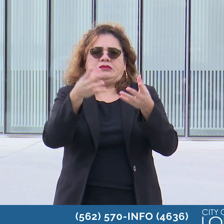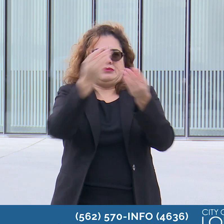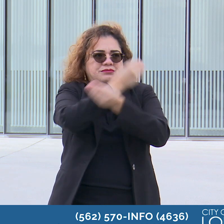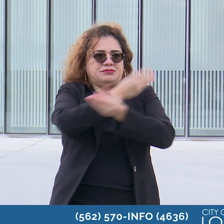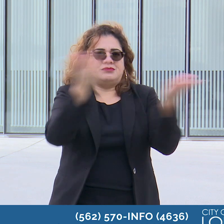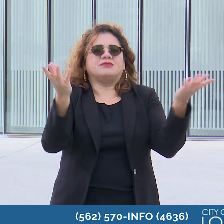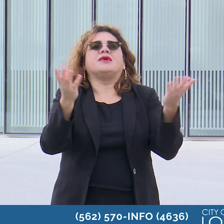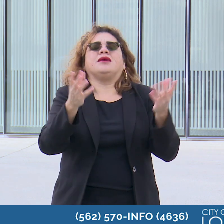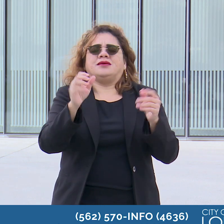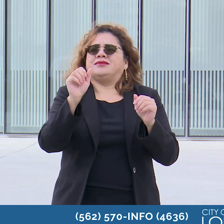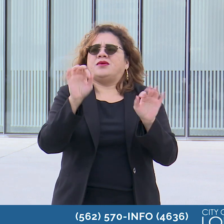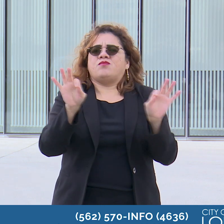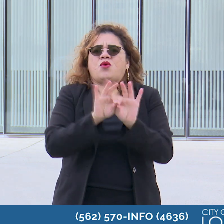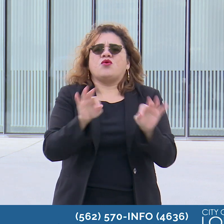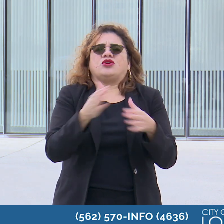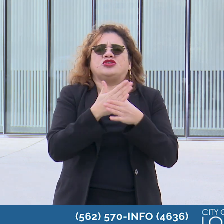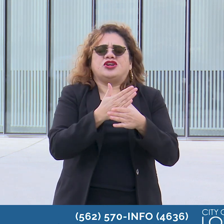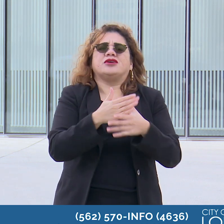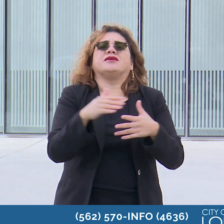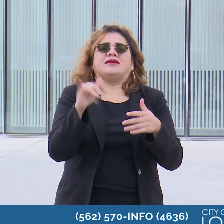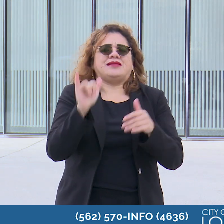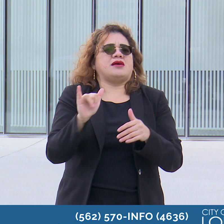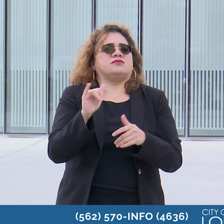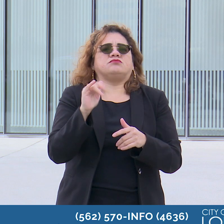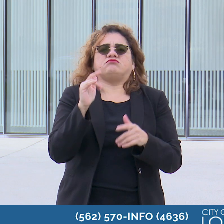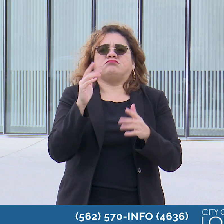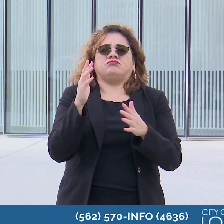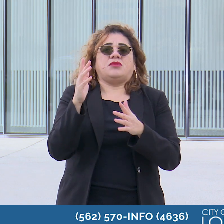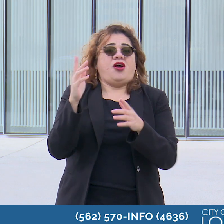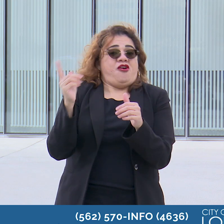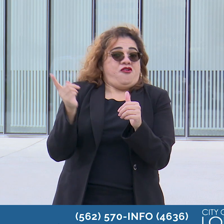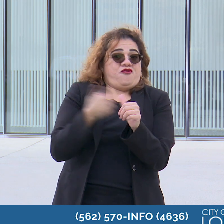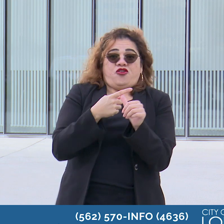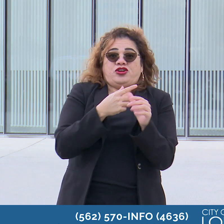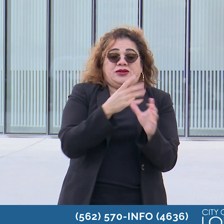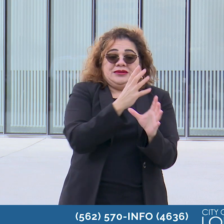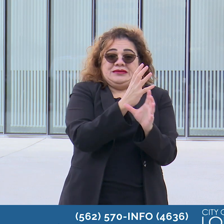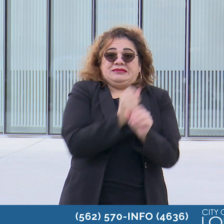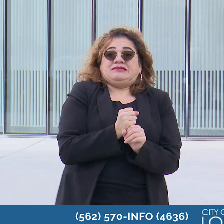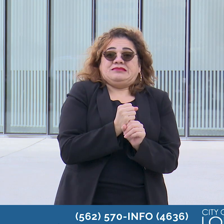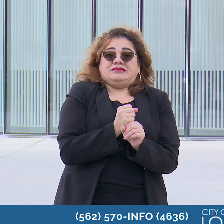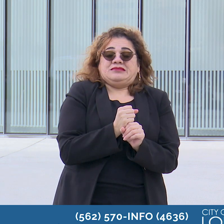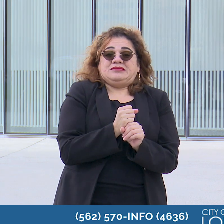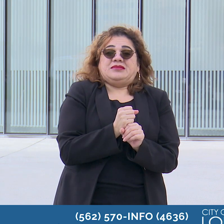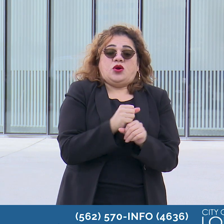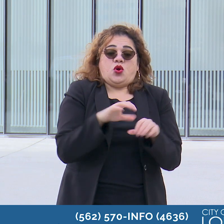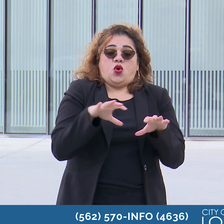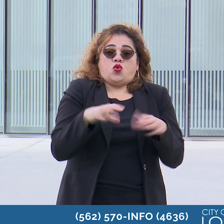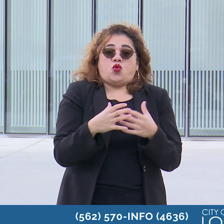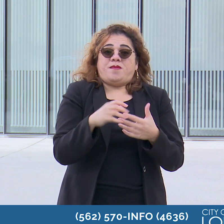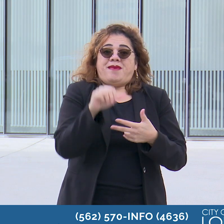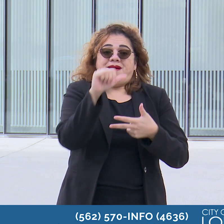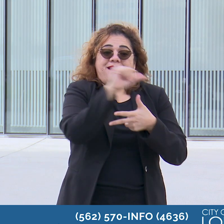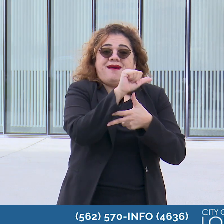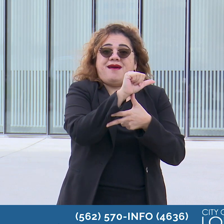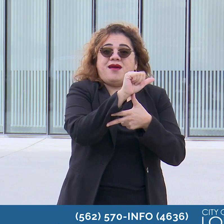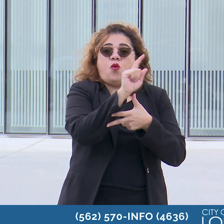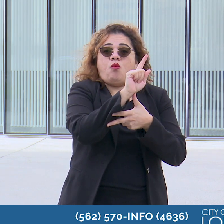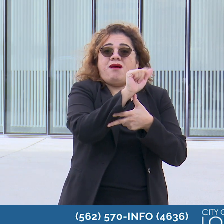In addition to them, within that first phase in that group A, we'll also be vaccinating